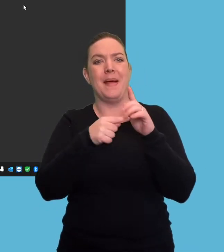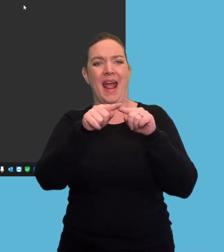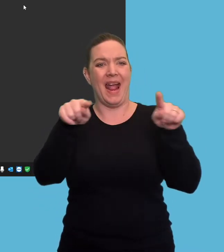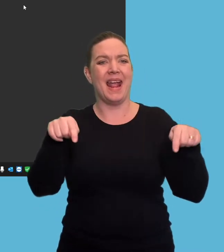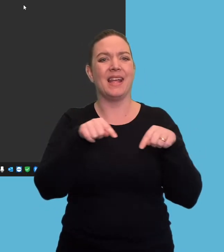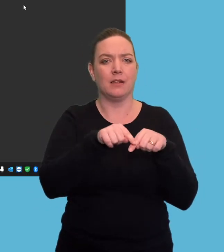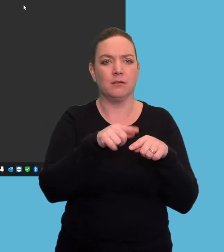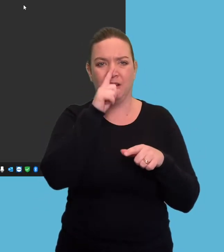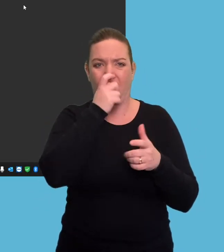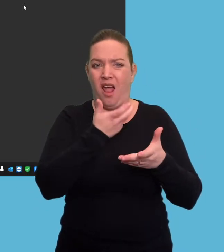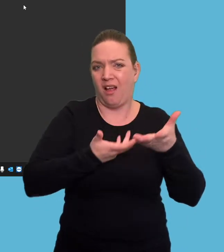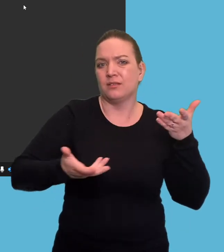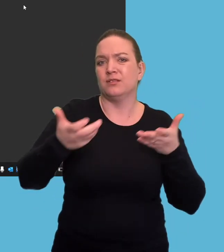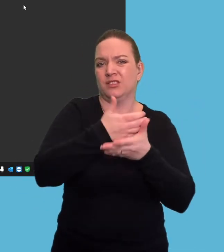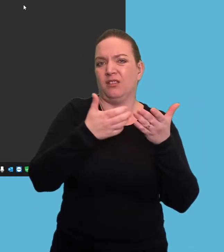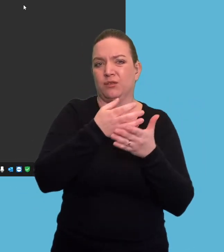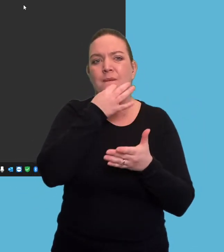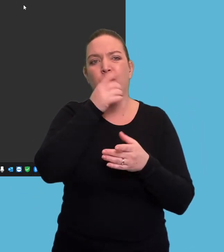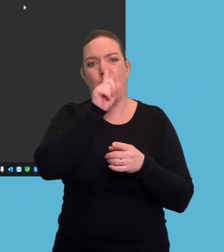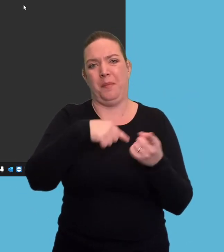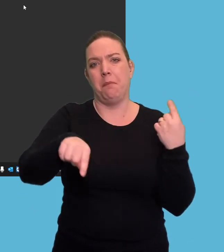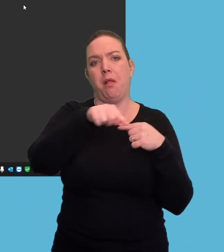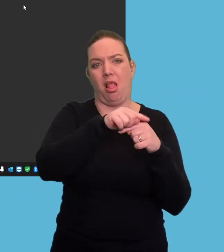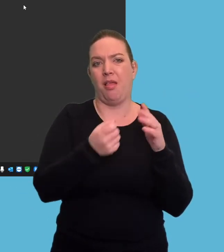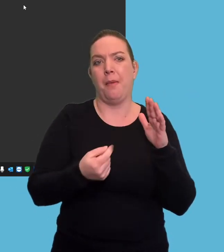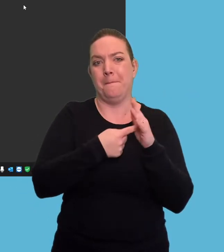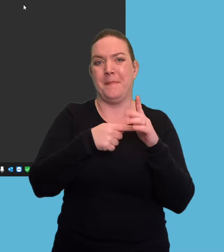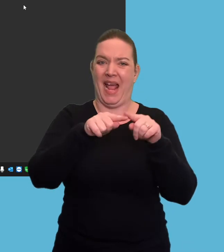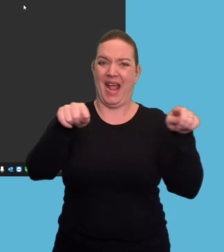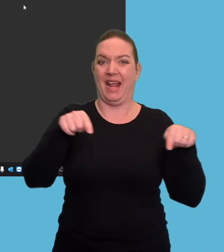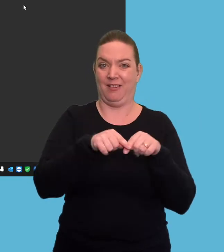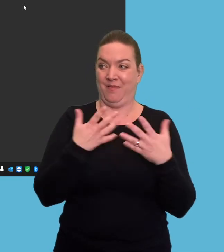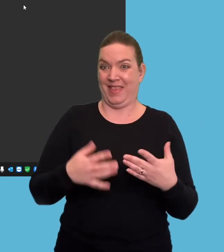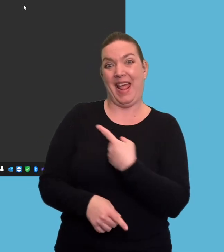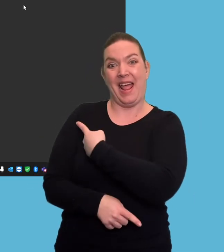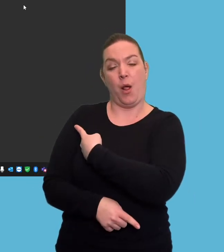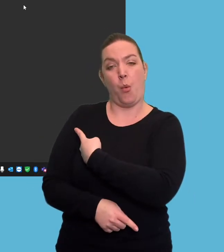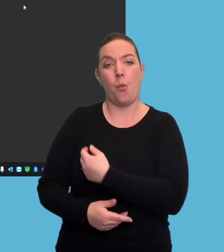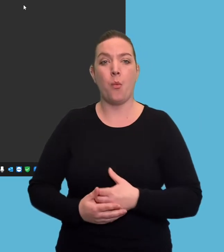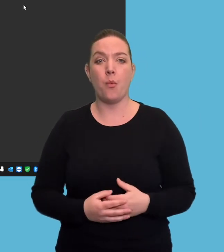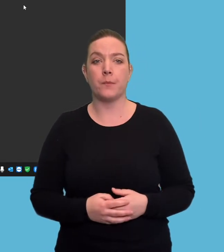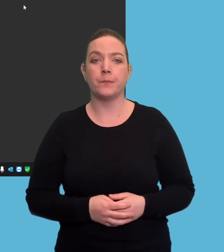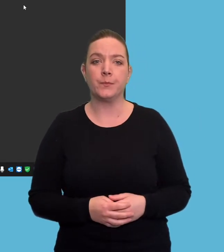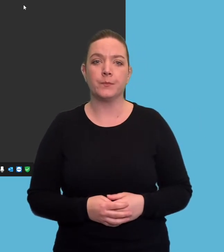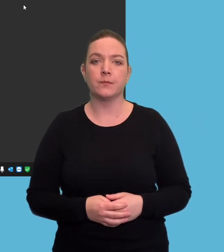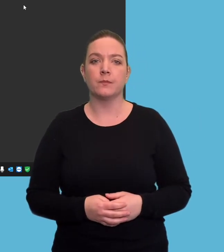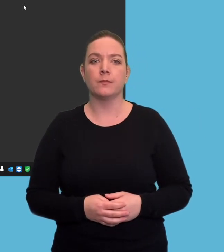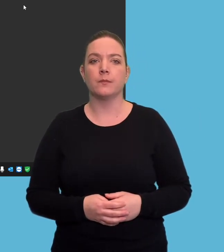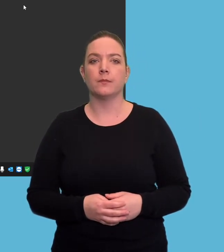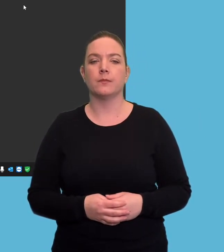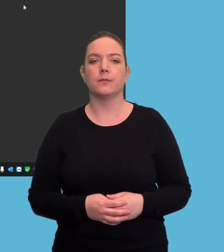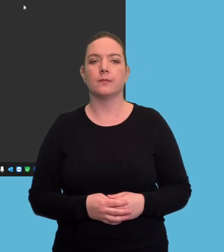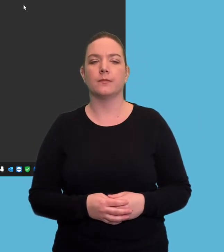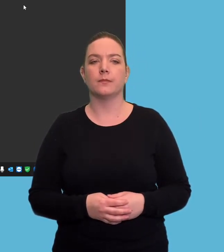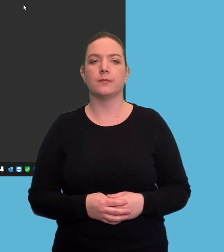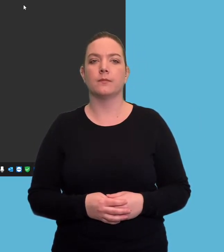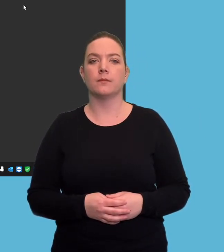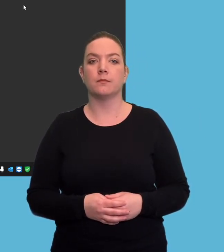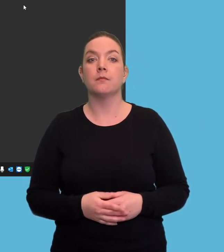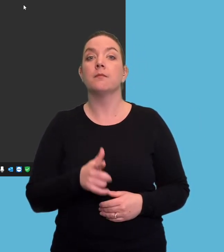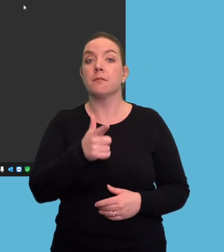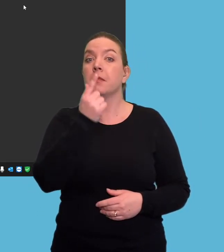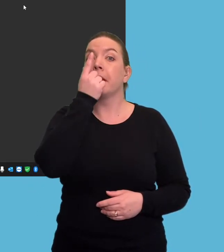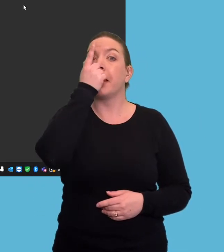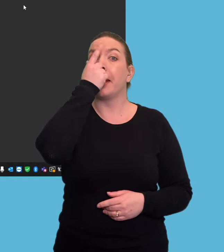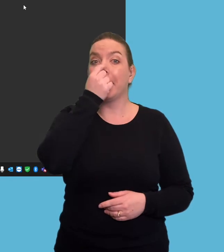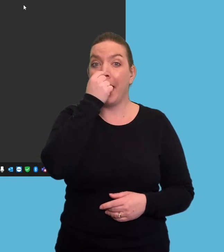you can just stay in the main room and have a discussion with a smaller number of people in the main room, which is where we are now.